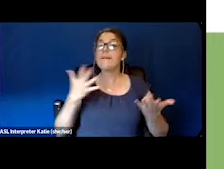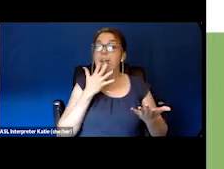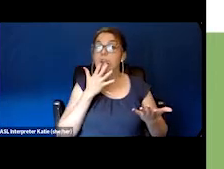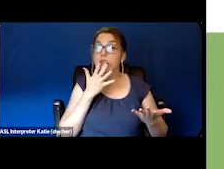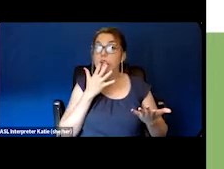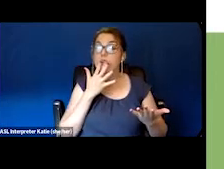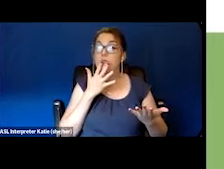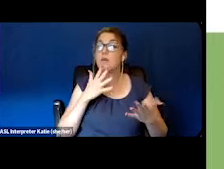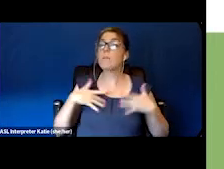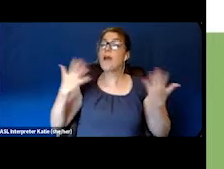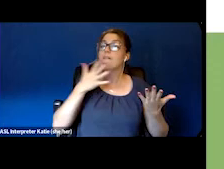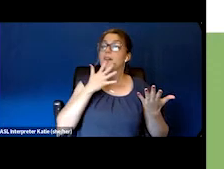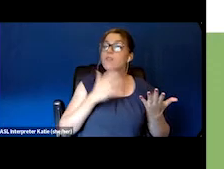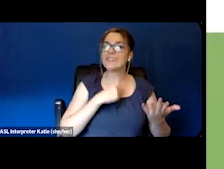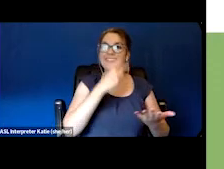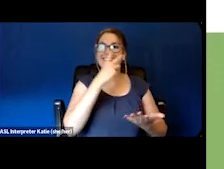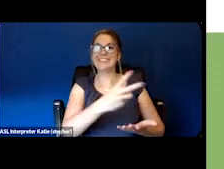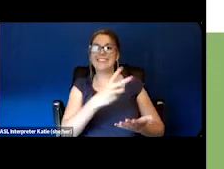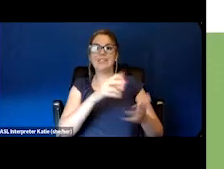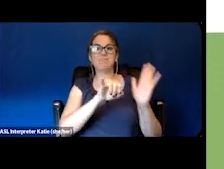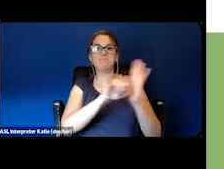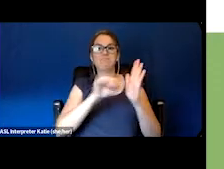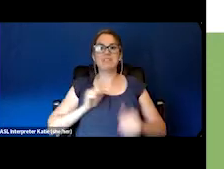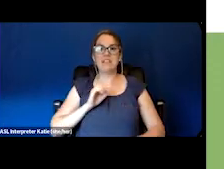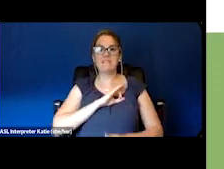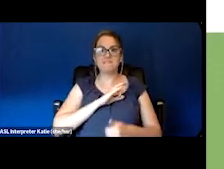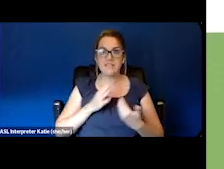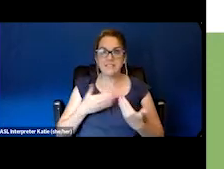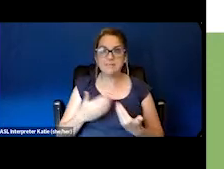the exits, and the culture of the encampment. So that while you're there,